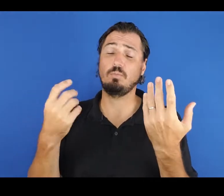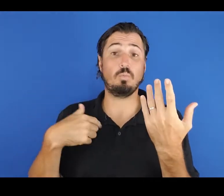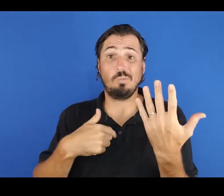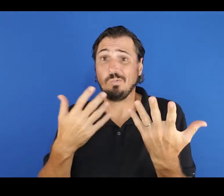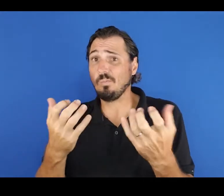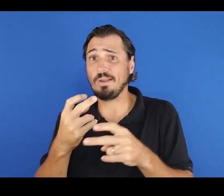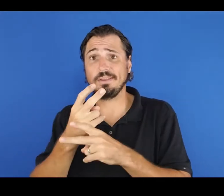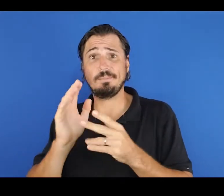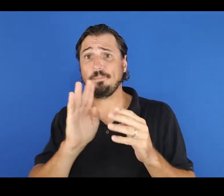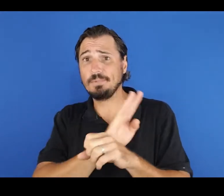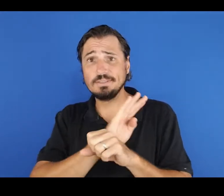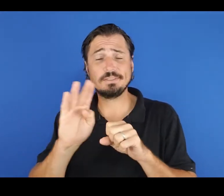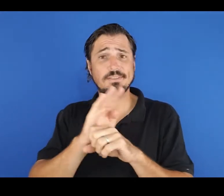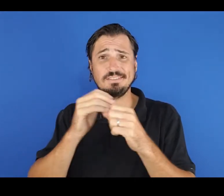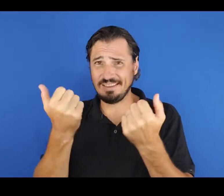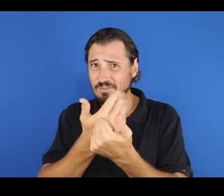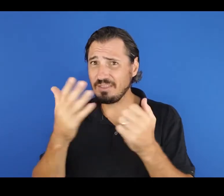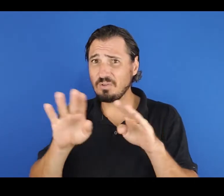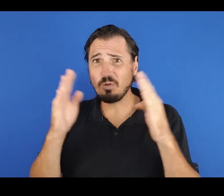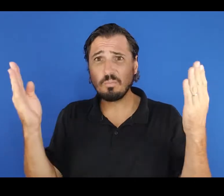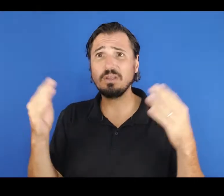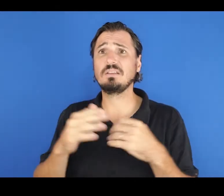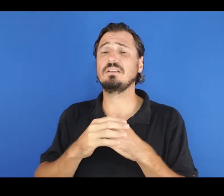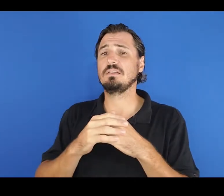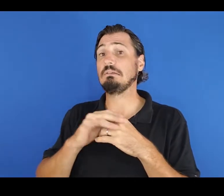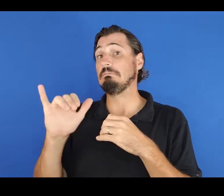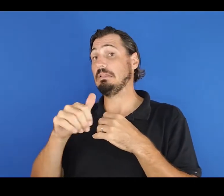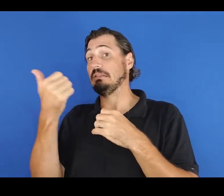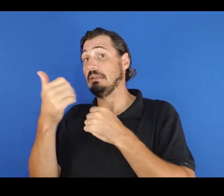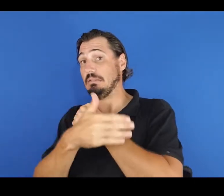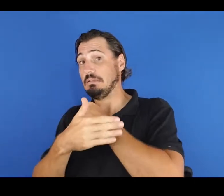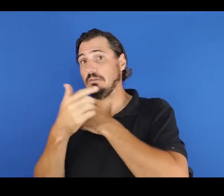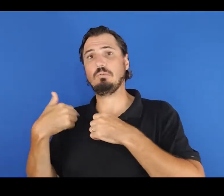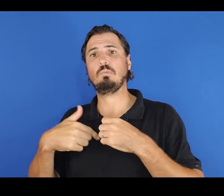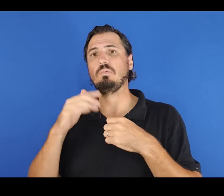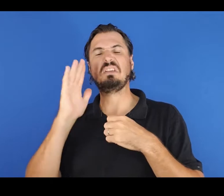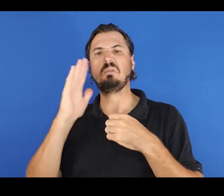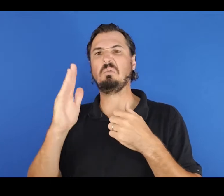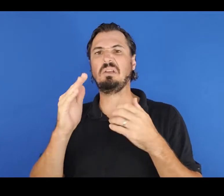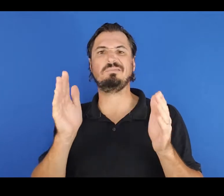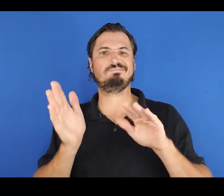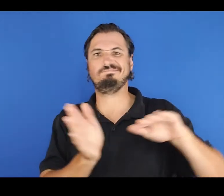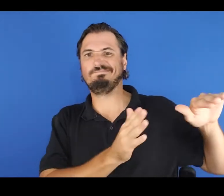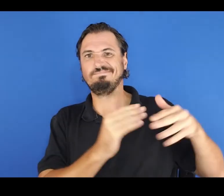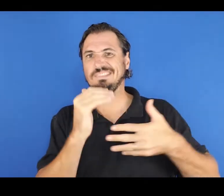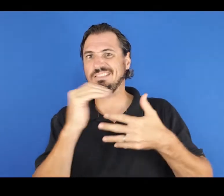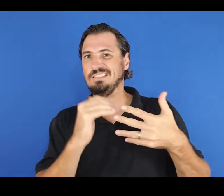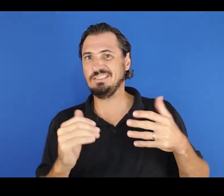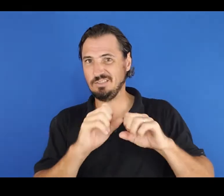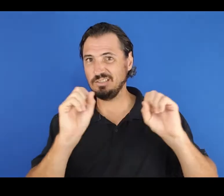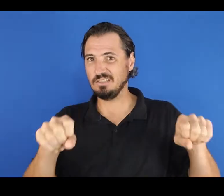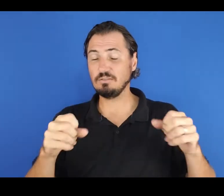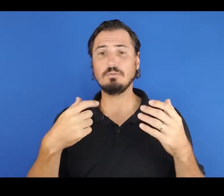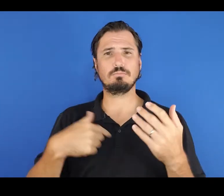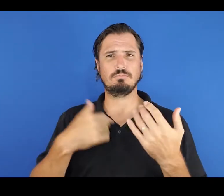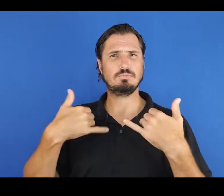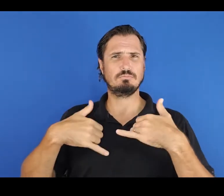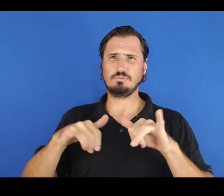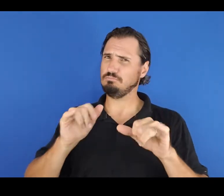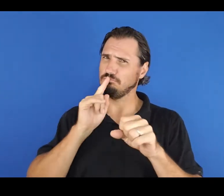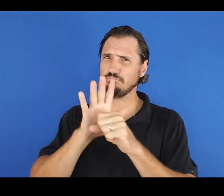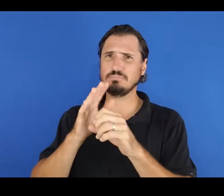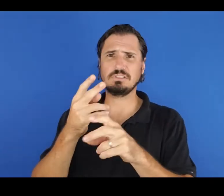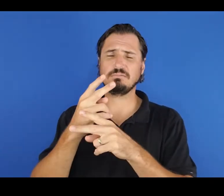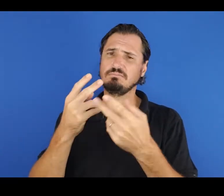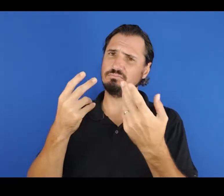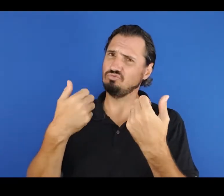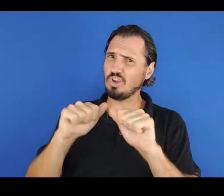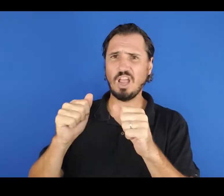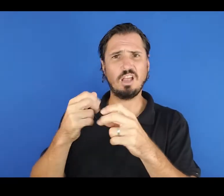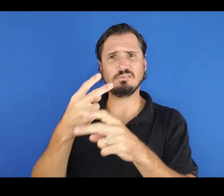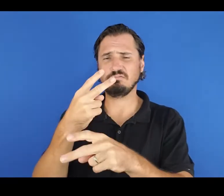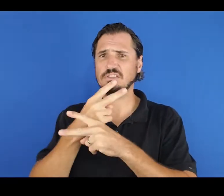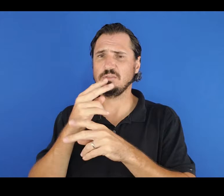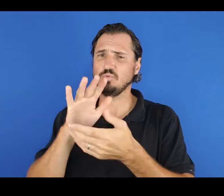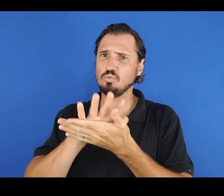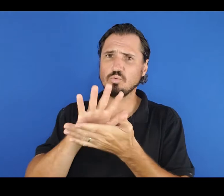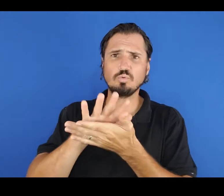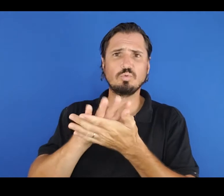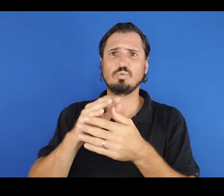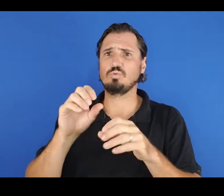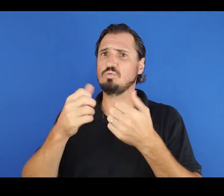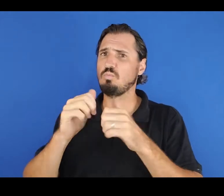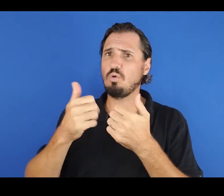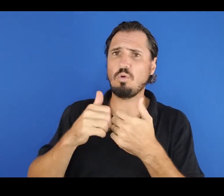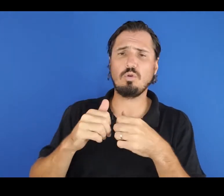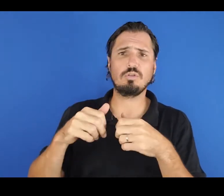Like the other counties, we will be moving away from the current tier system. However, we remain committed to keeping schools, youth sports, local businesses, and parks and activities open with